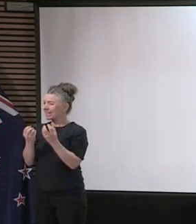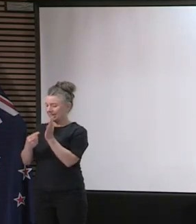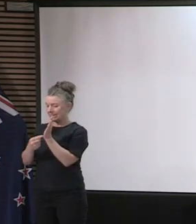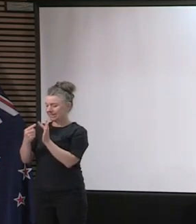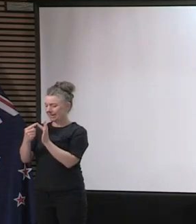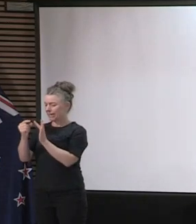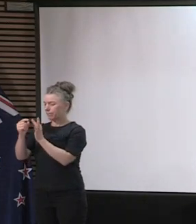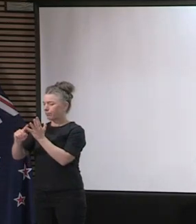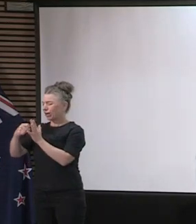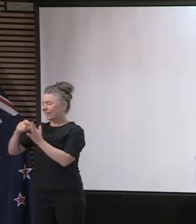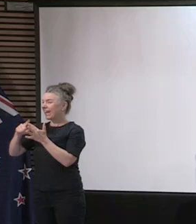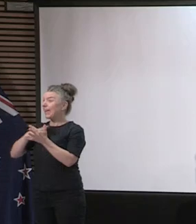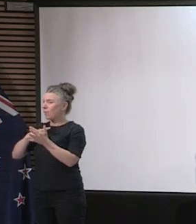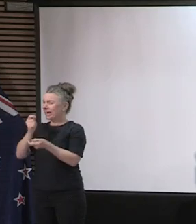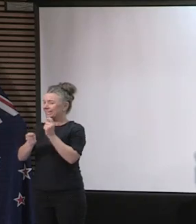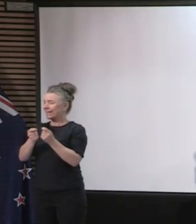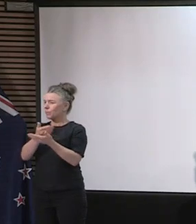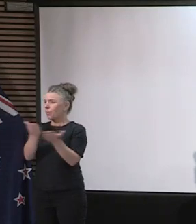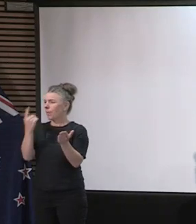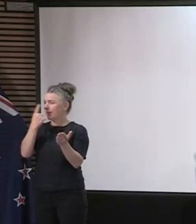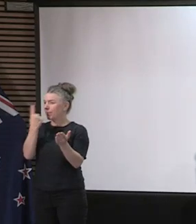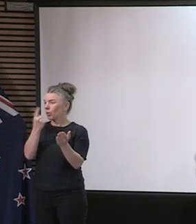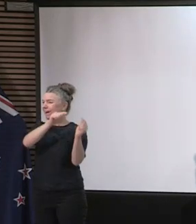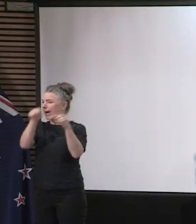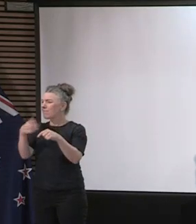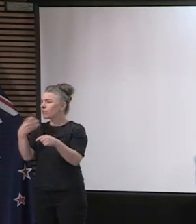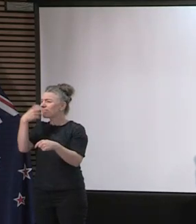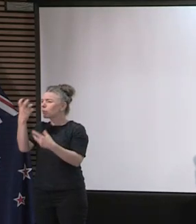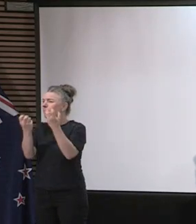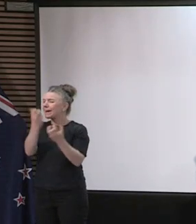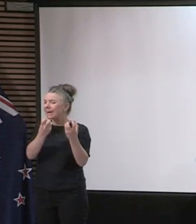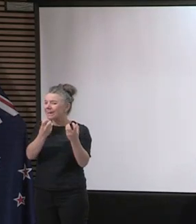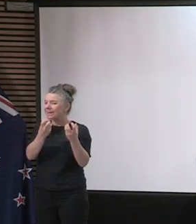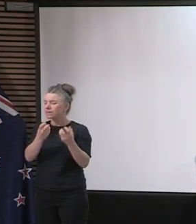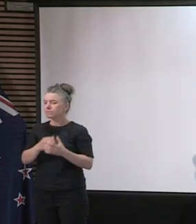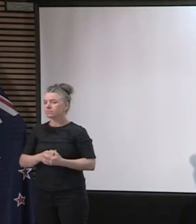thing - one of those is the Tupuki one. That is why we are